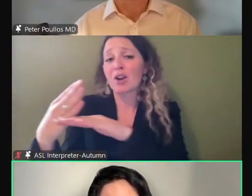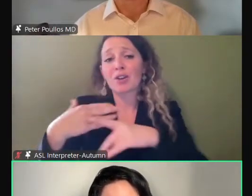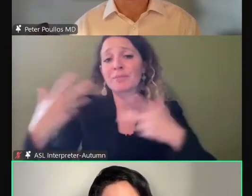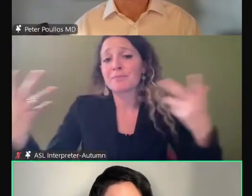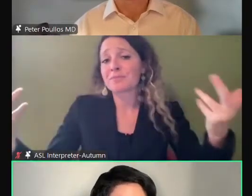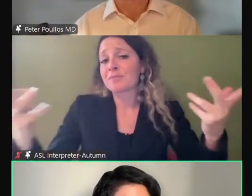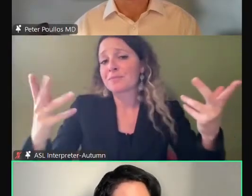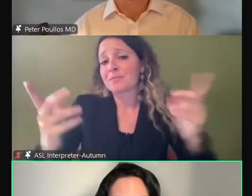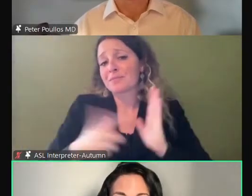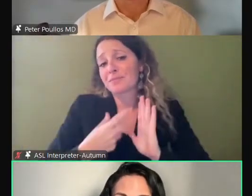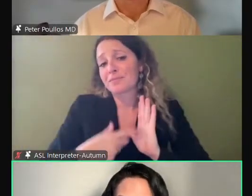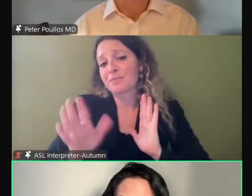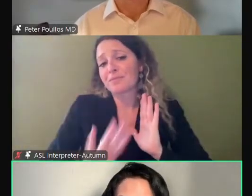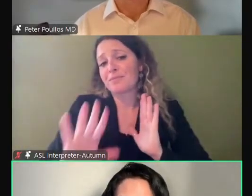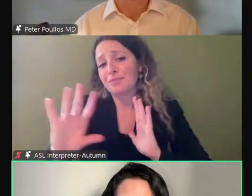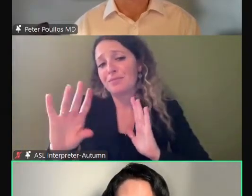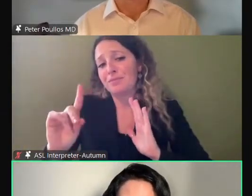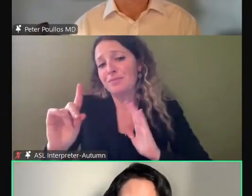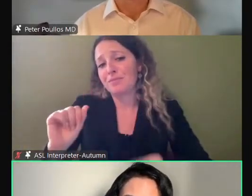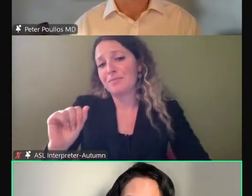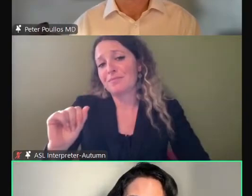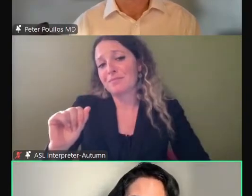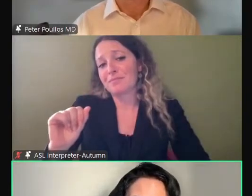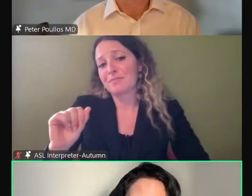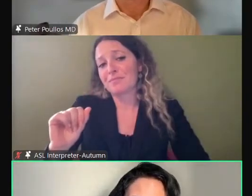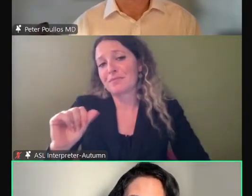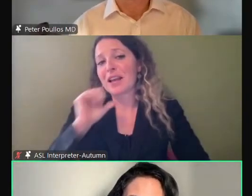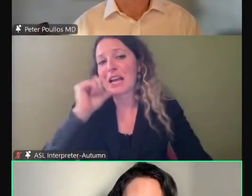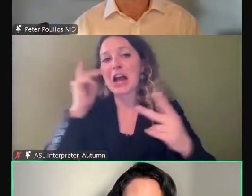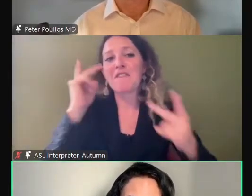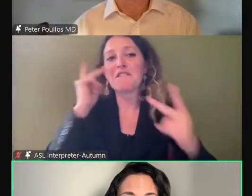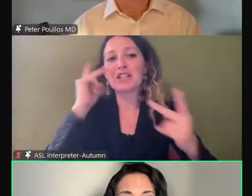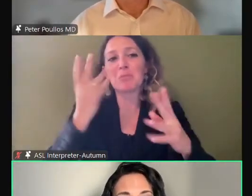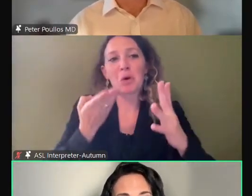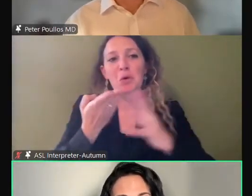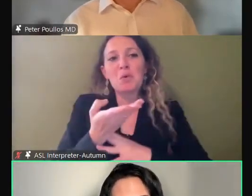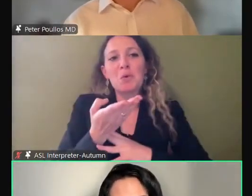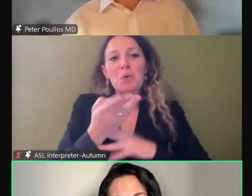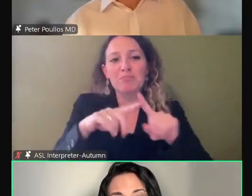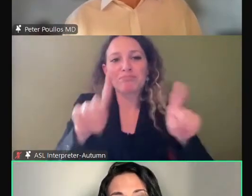wasn't visible through the screen, they would have difficulty communicating the severity of